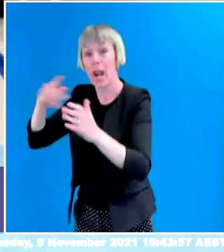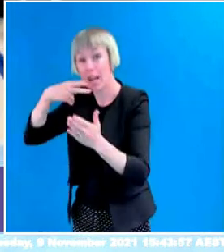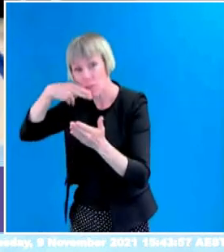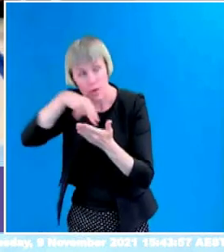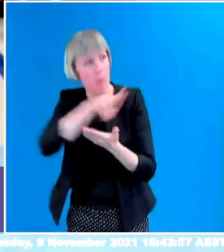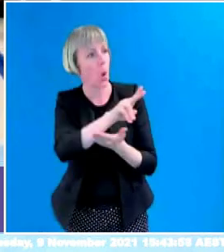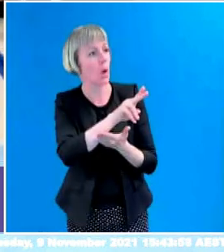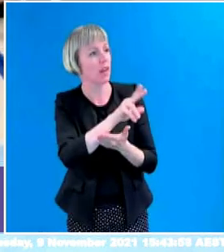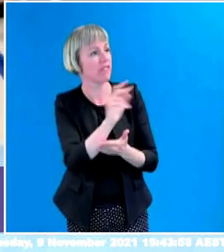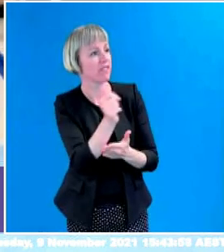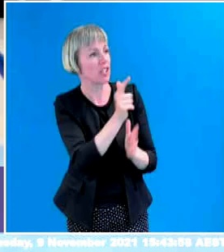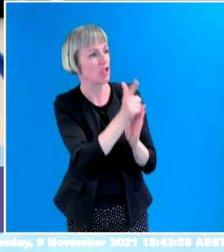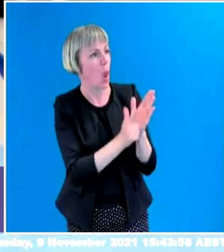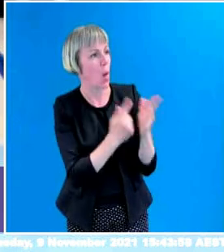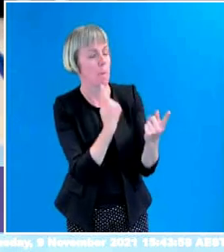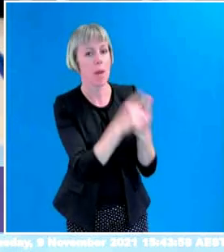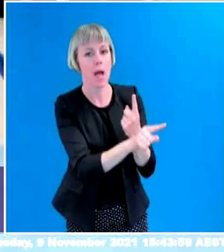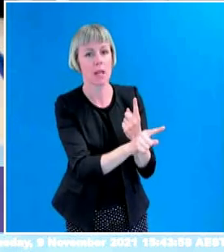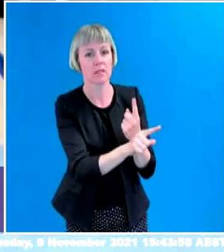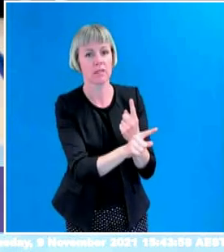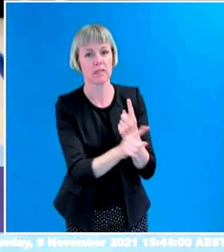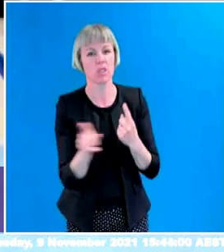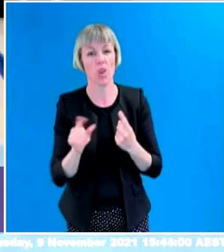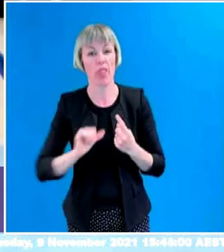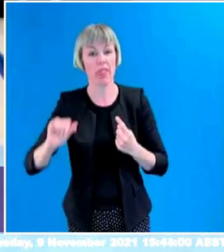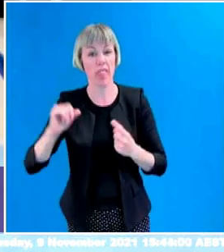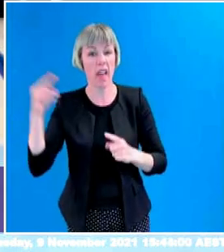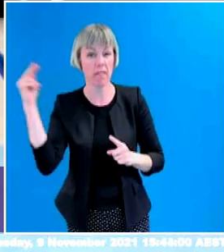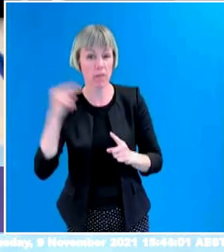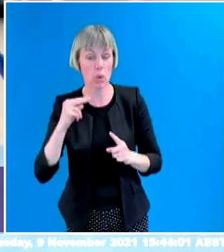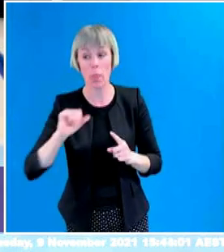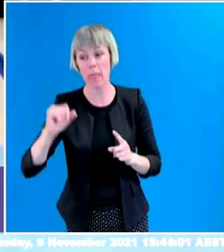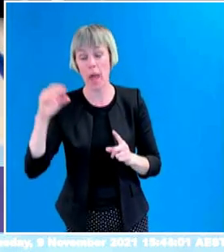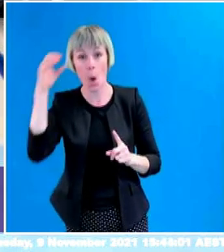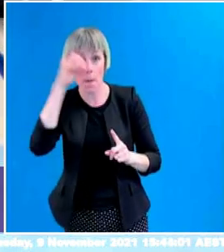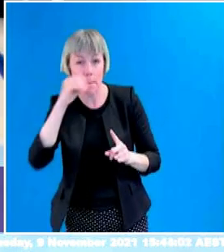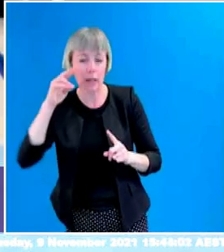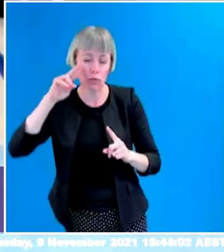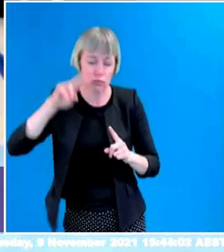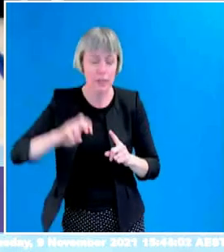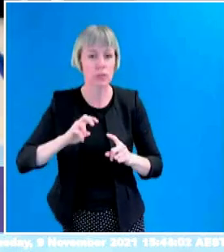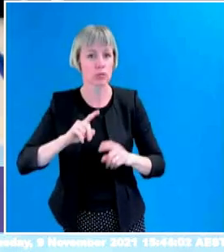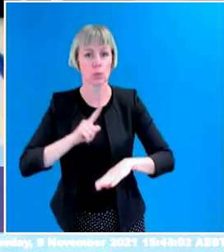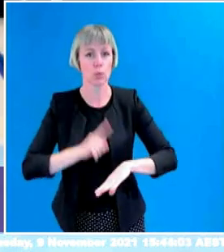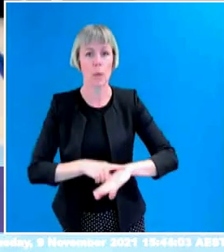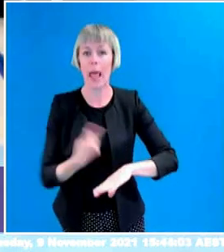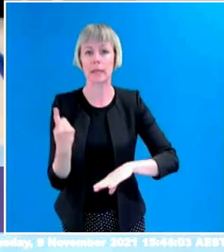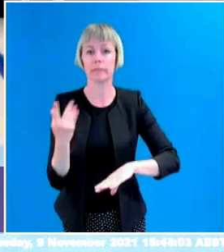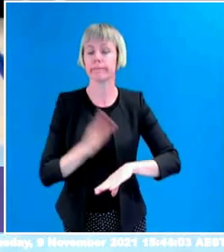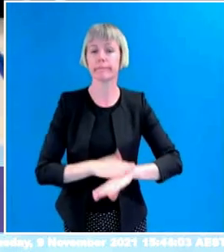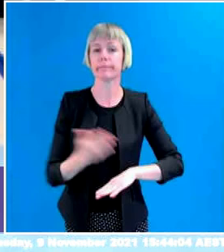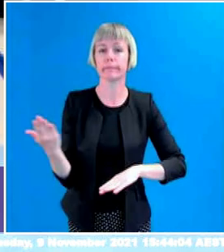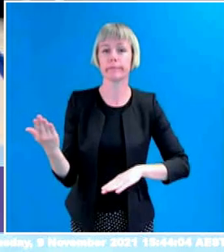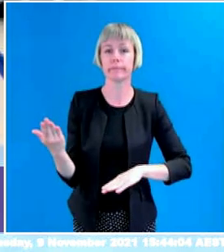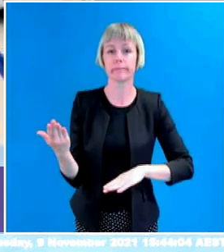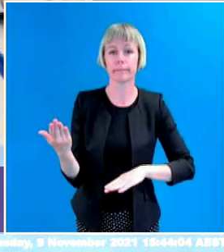that it comes too late in the process. Most of the critical decisions have already been made, is the argument.